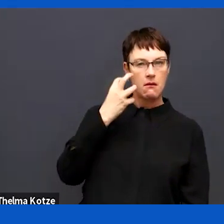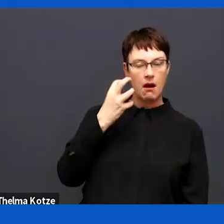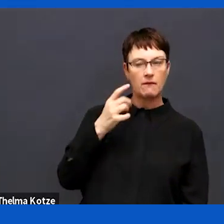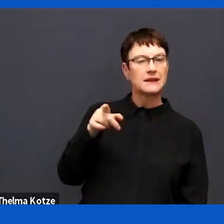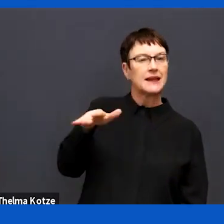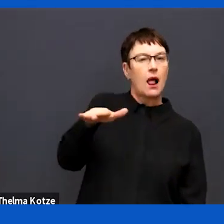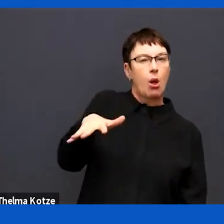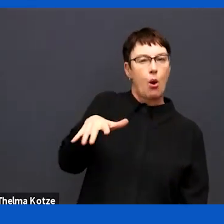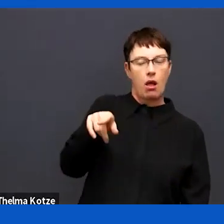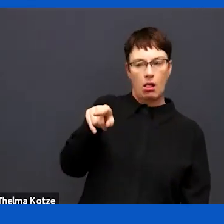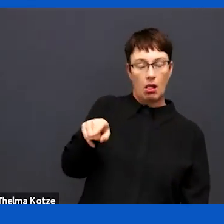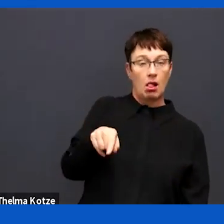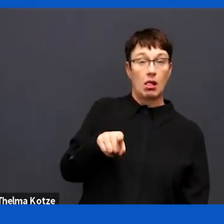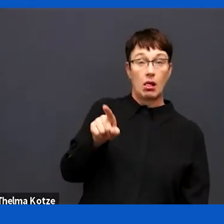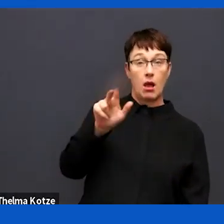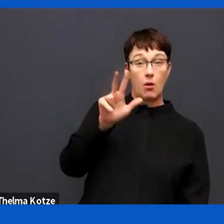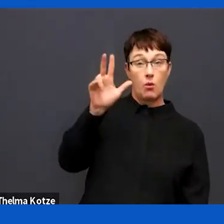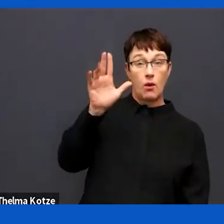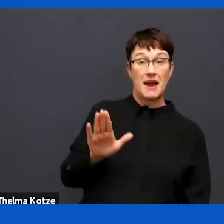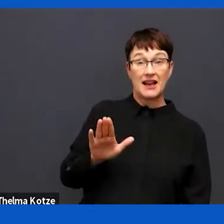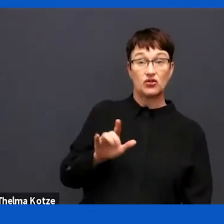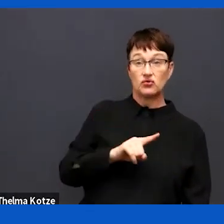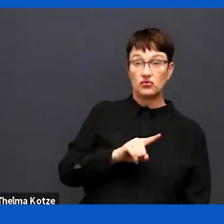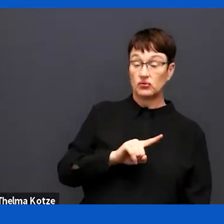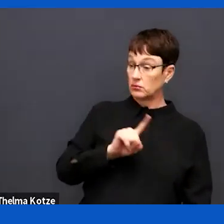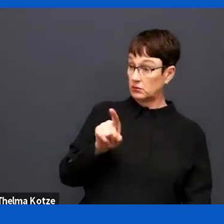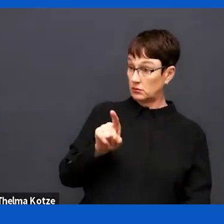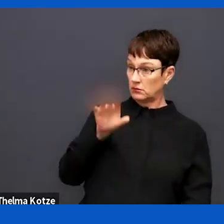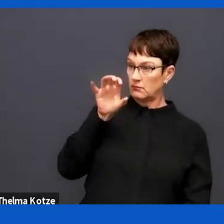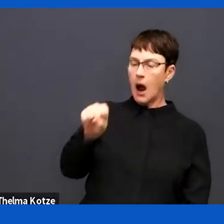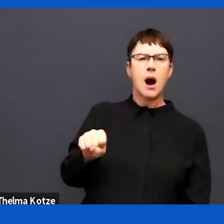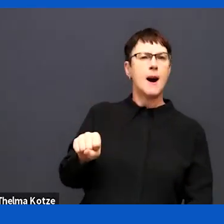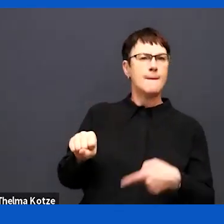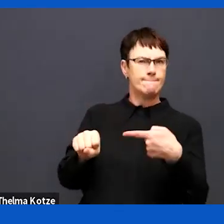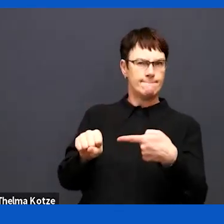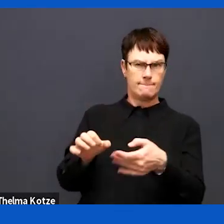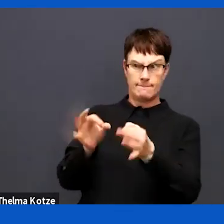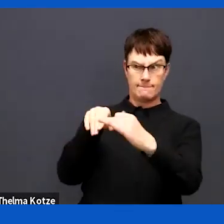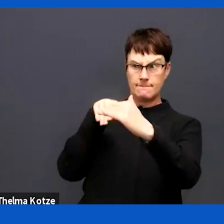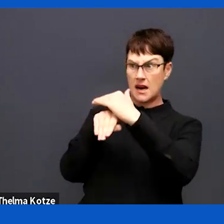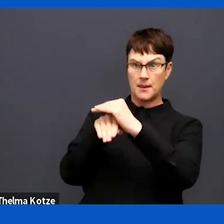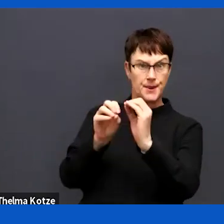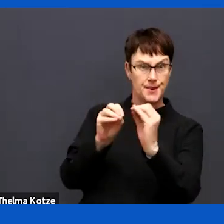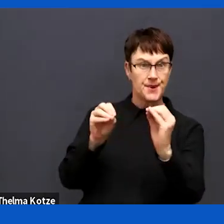They send those results to that local Government organization and they don't know what to do with